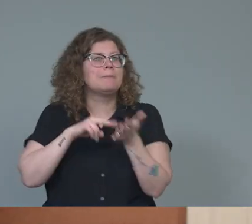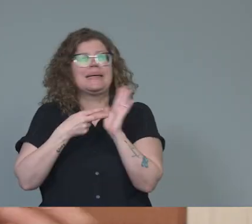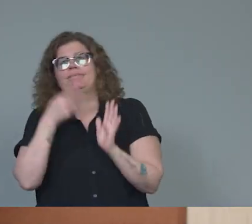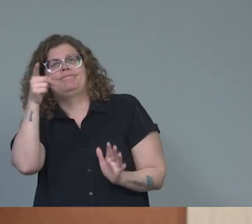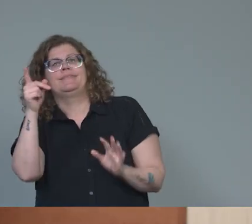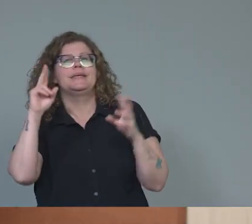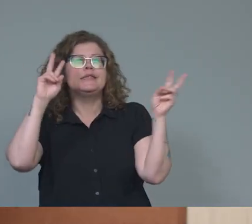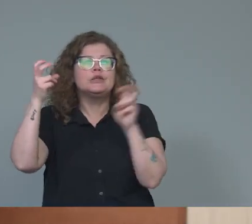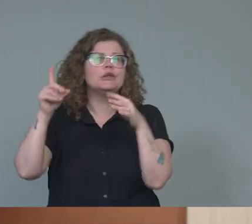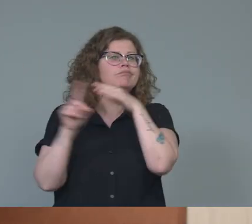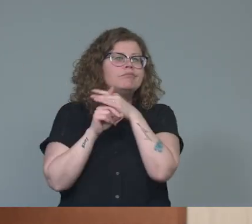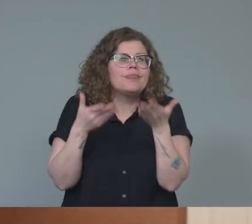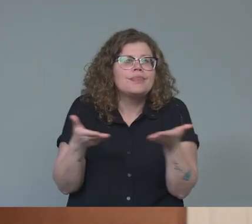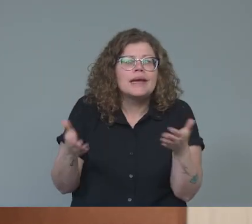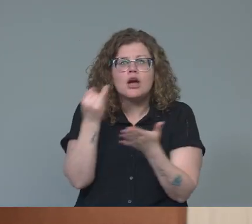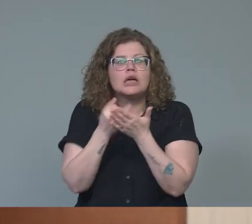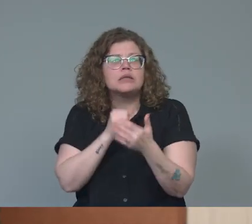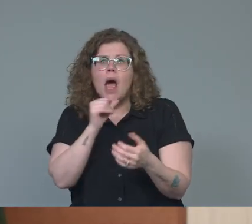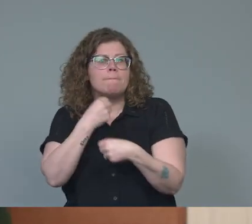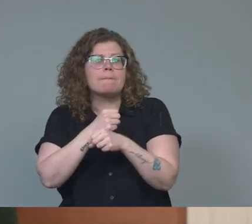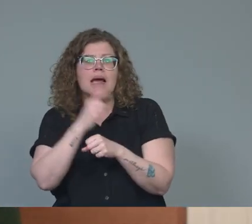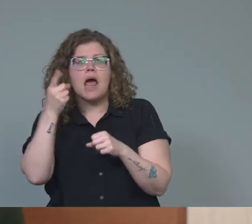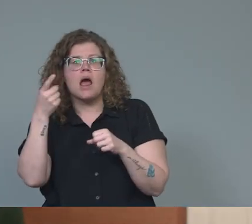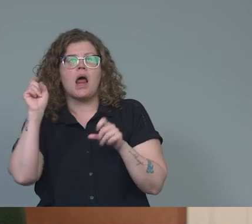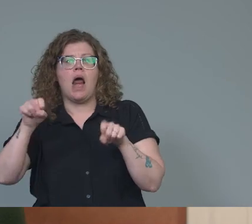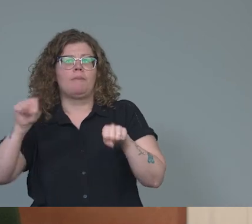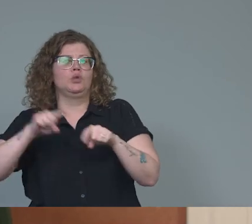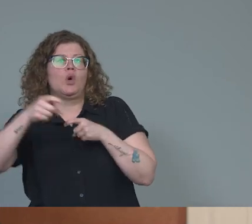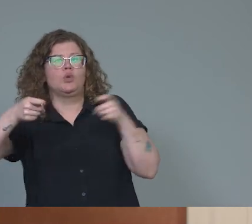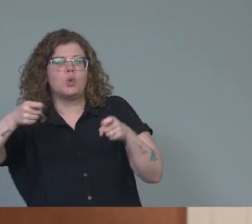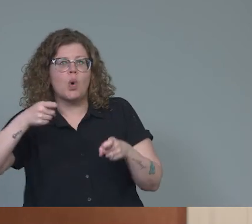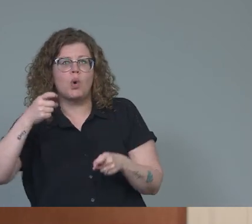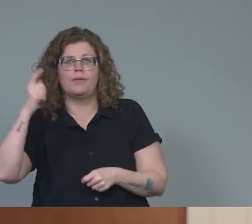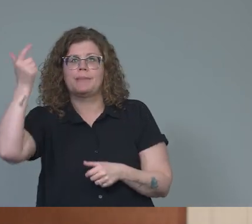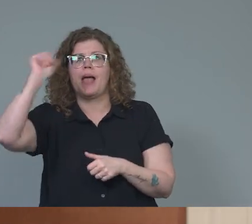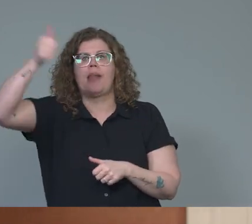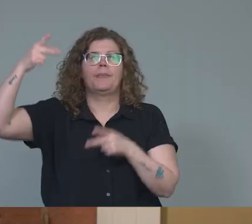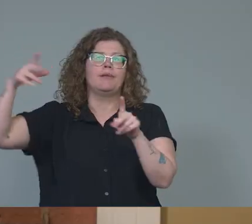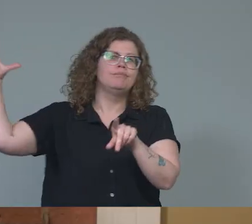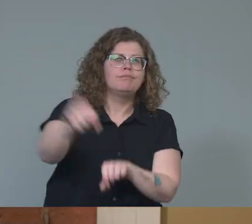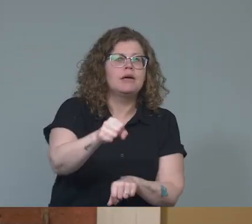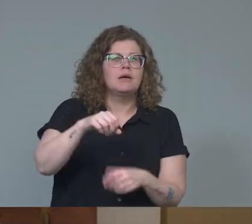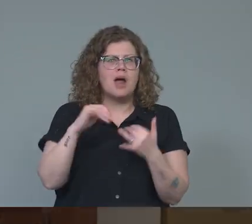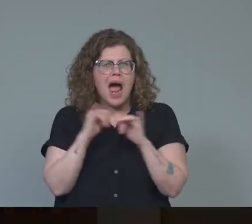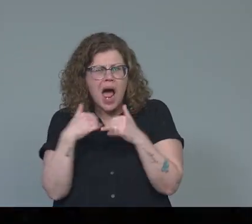and that the piece is not causing any economic burden to the City or the commissioning body in the time of its lifespan.